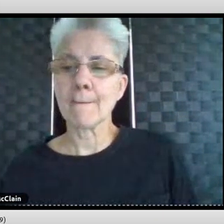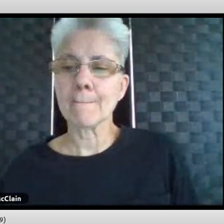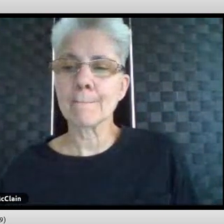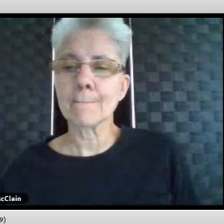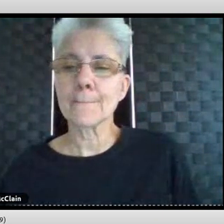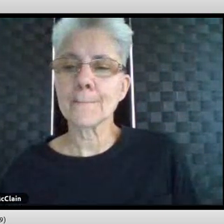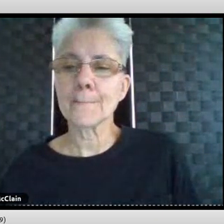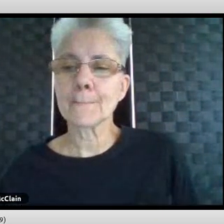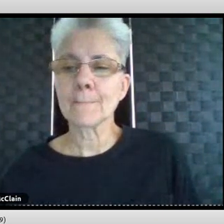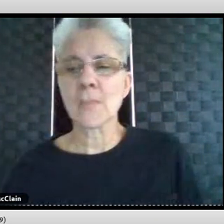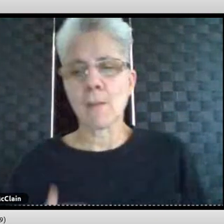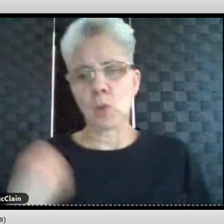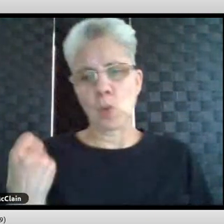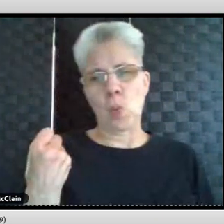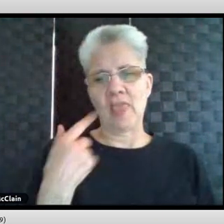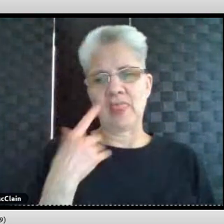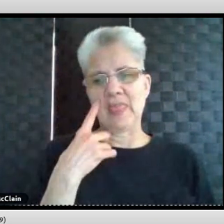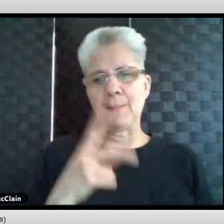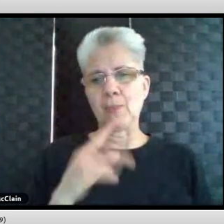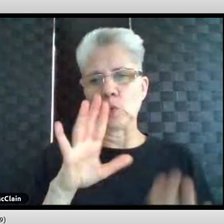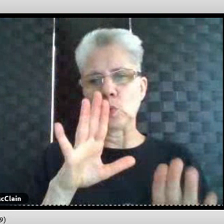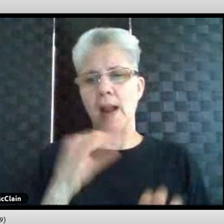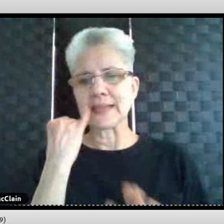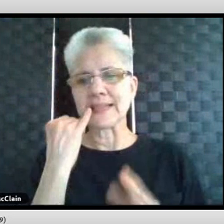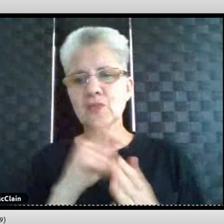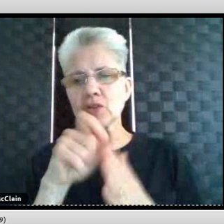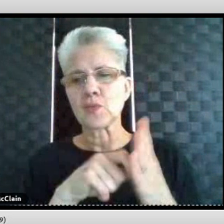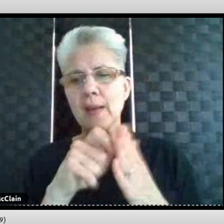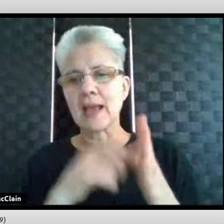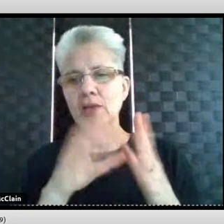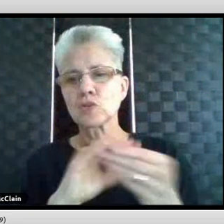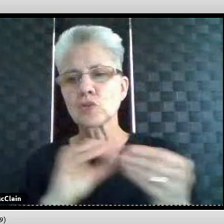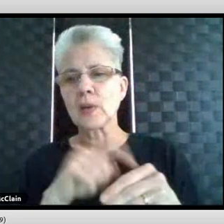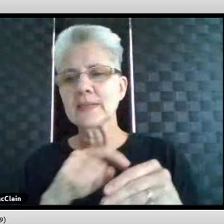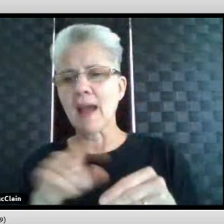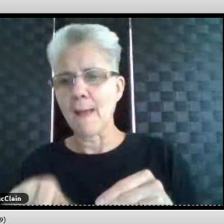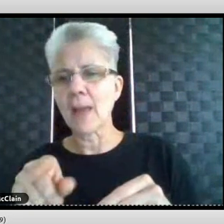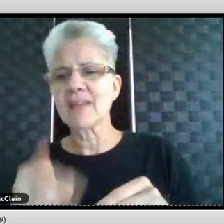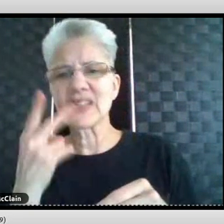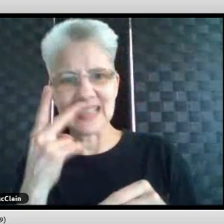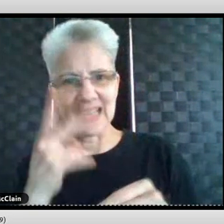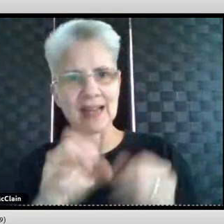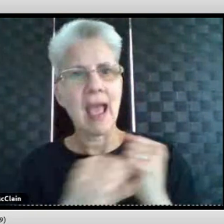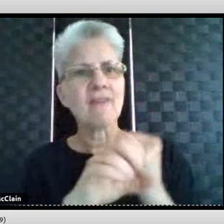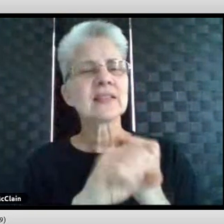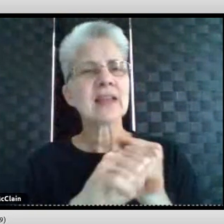I'm gonna hold off for a minutes, because I think these are great ideas for us to jot down. "Story time kits." Yeah, I even saw those advertised the other day on one of the e-mails